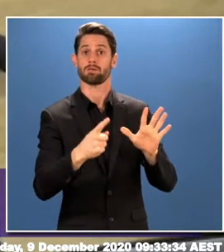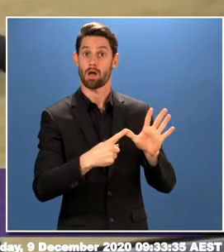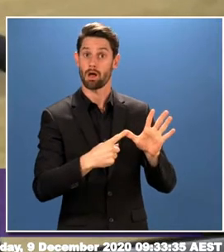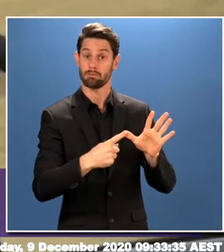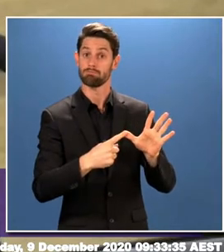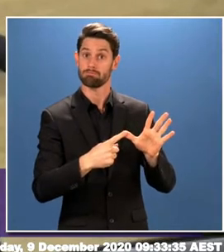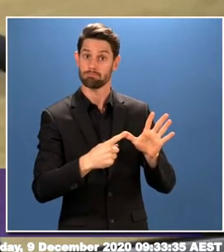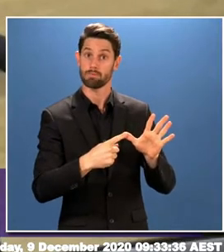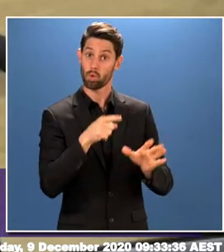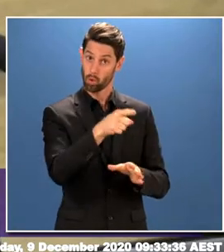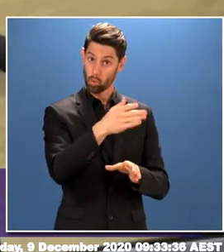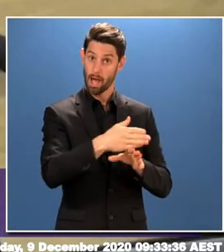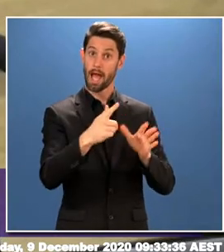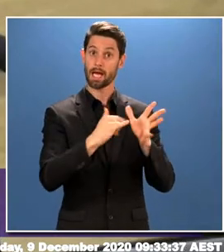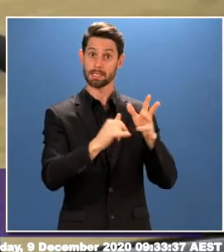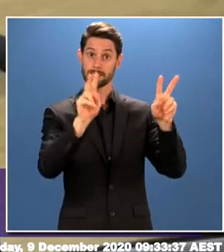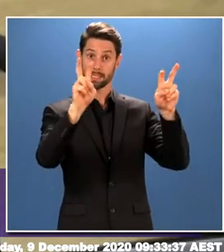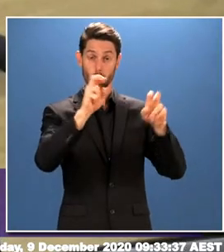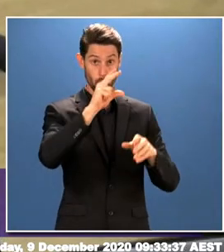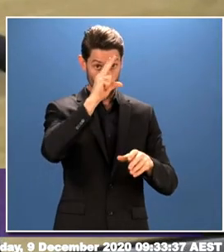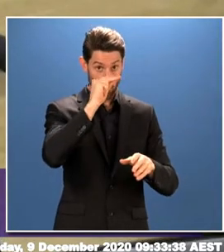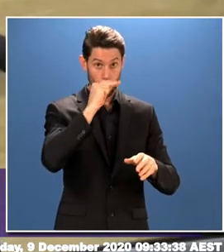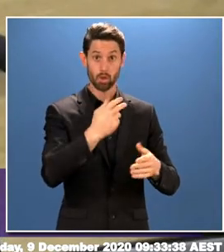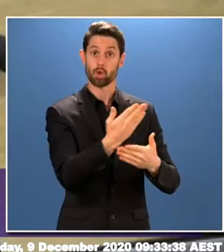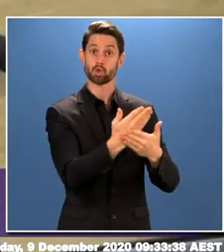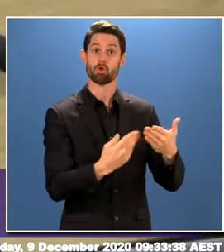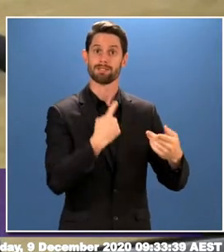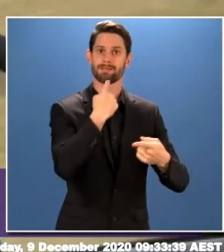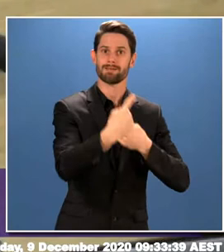Youth Storytelling and Development Officer? Yes.